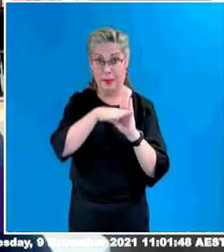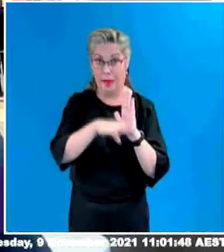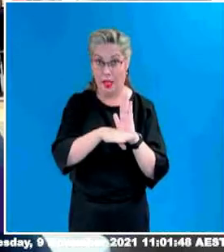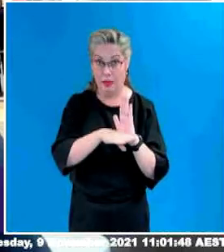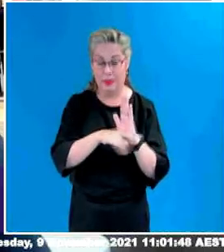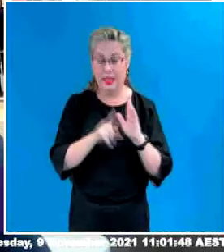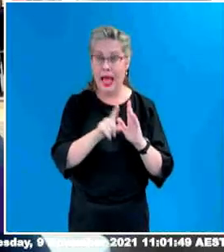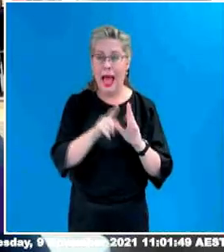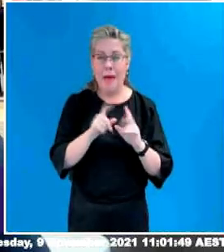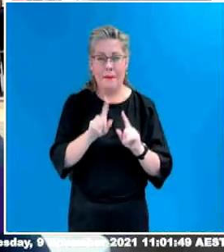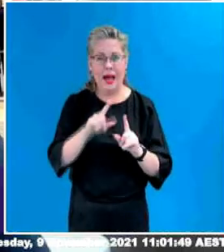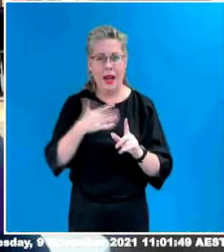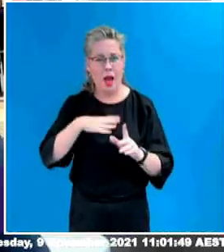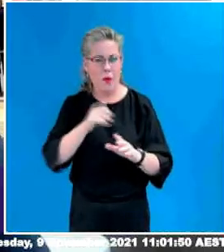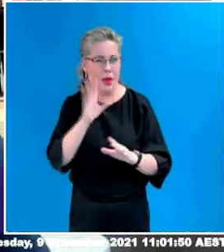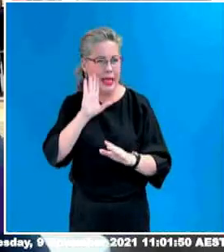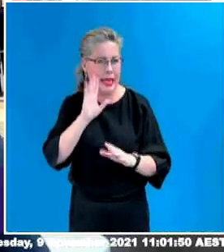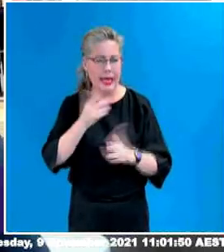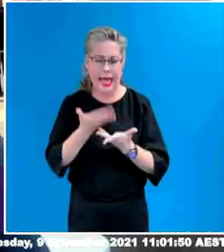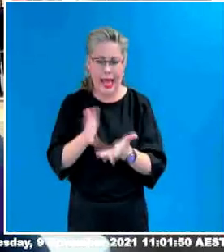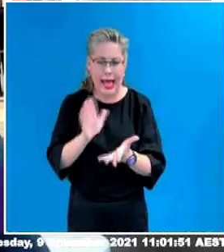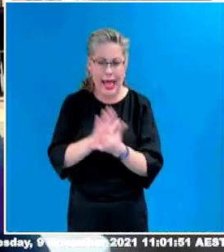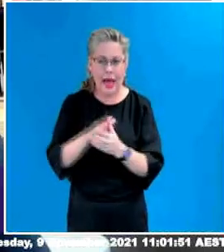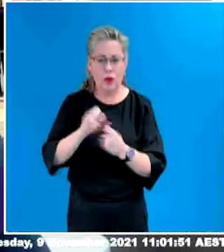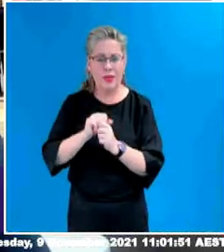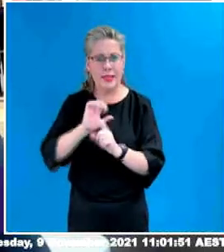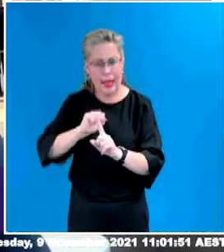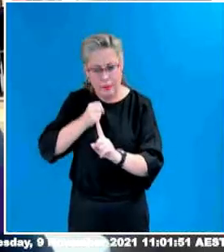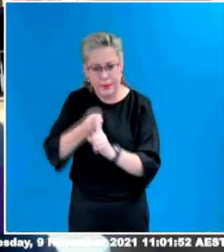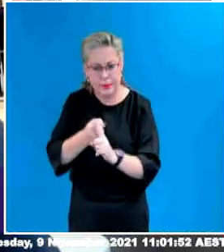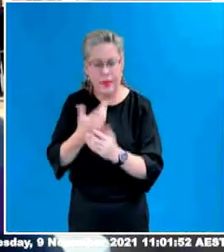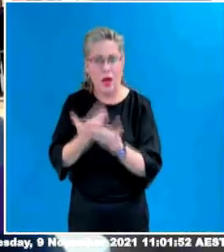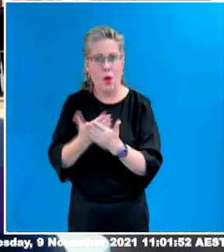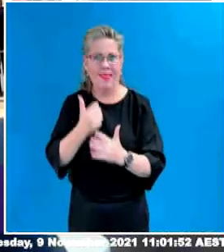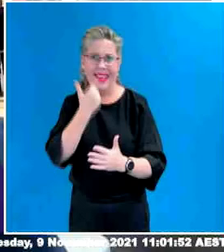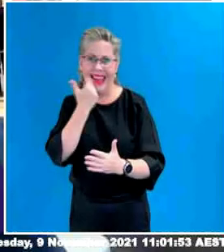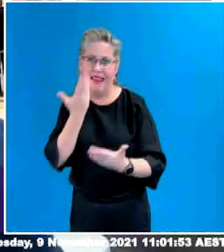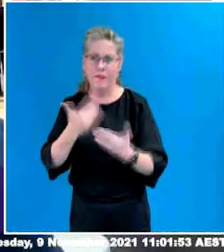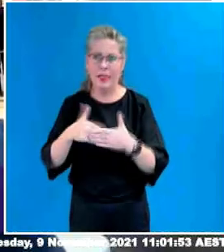ground and have been effective or not over the last 10 years.